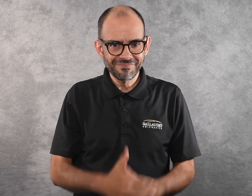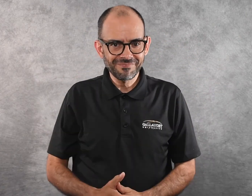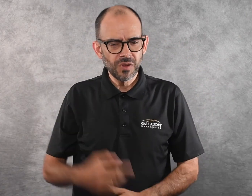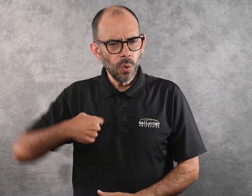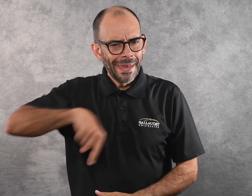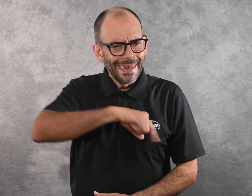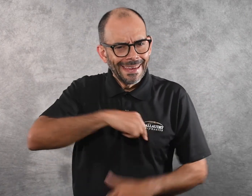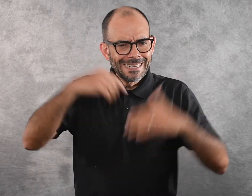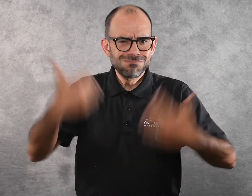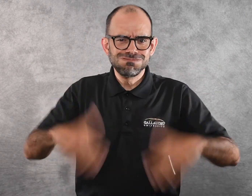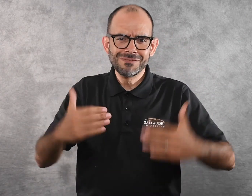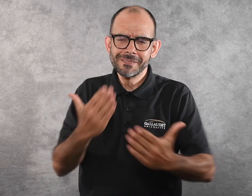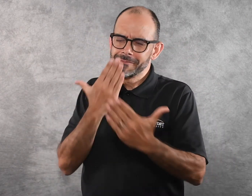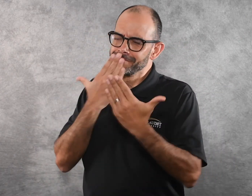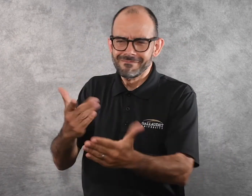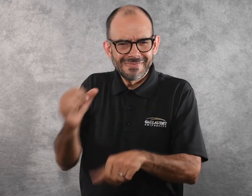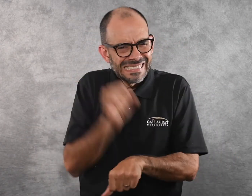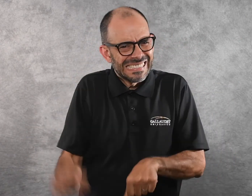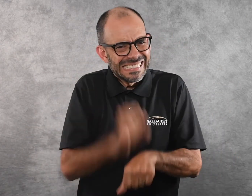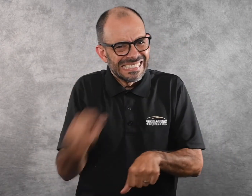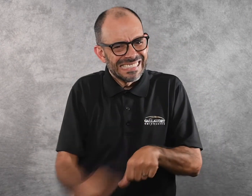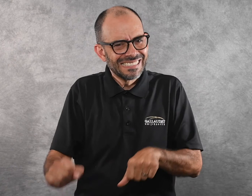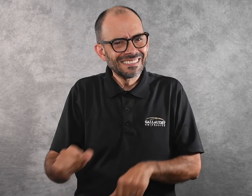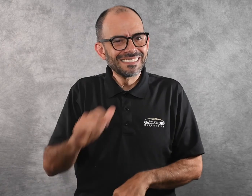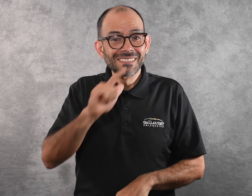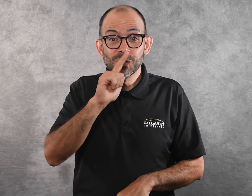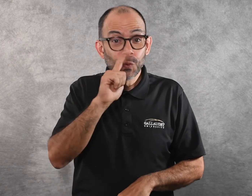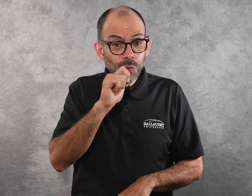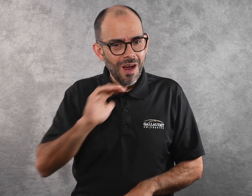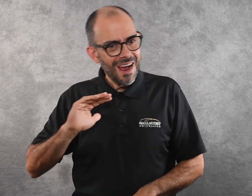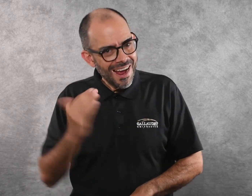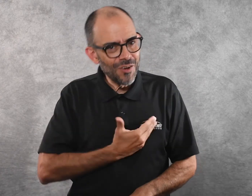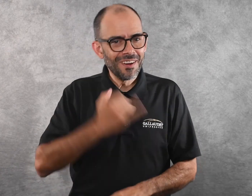and we are very grateful for the work of our